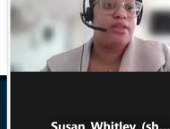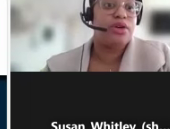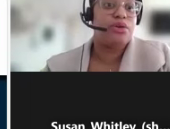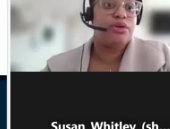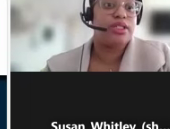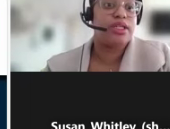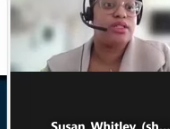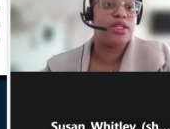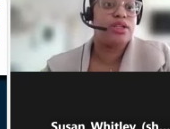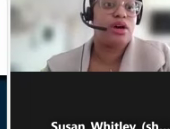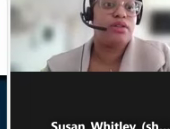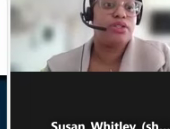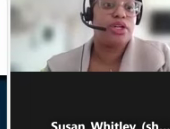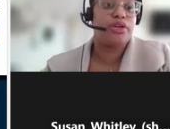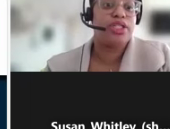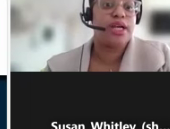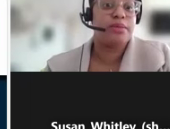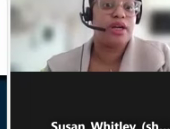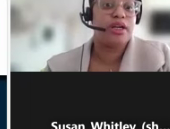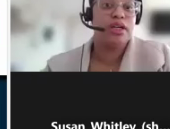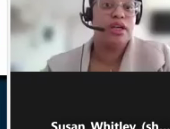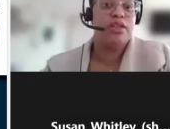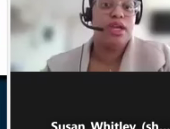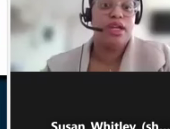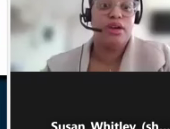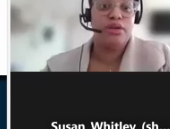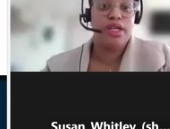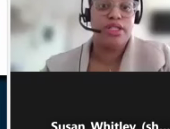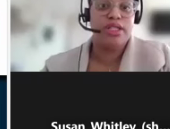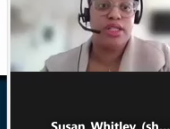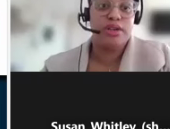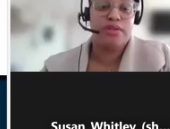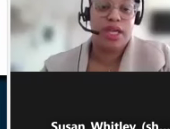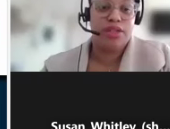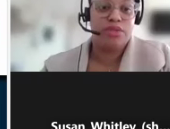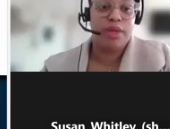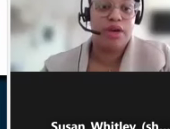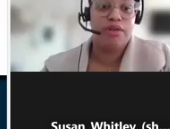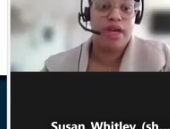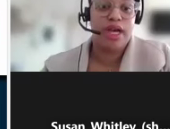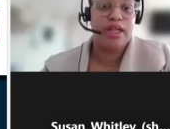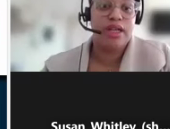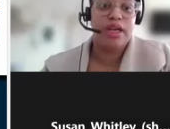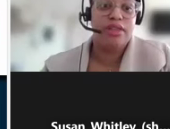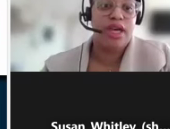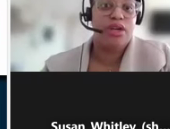the core courses, once all of those are green check mark, then OHCC